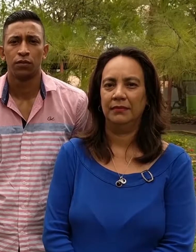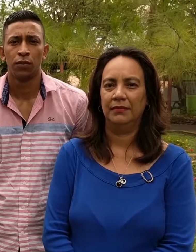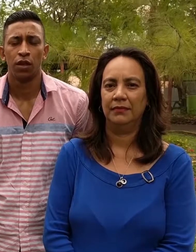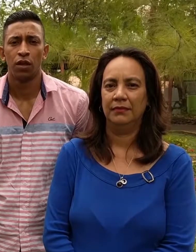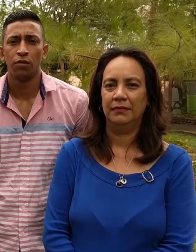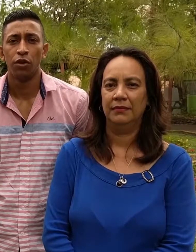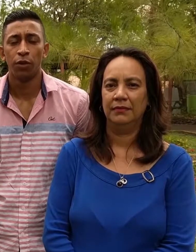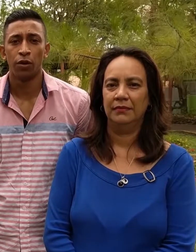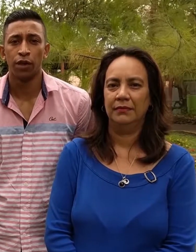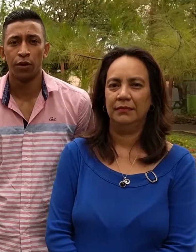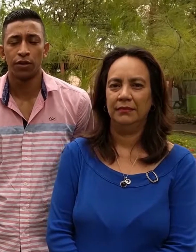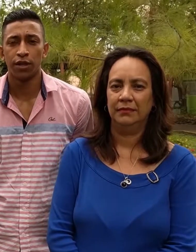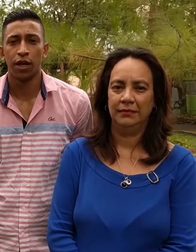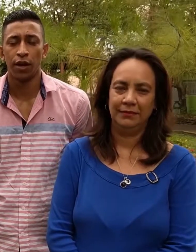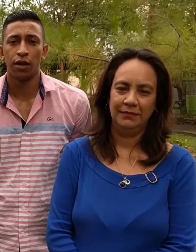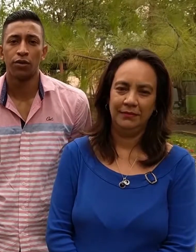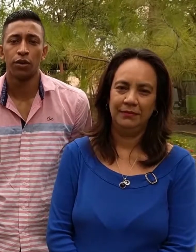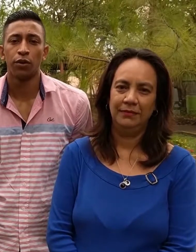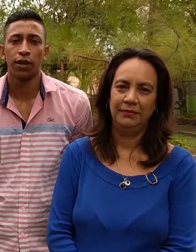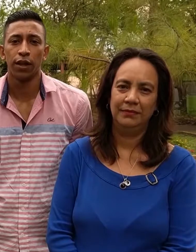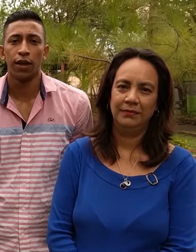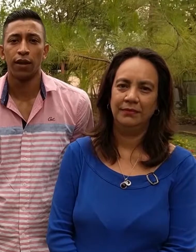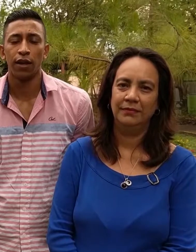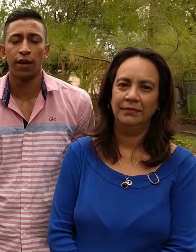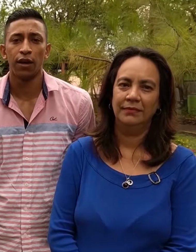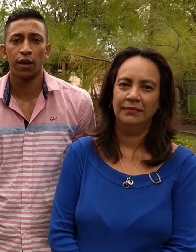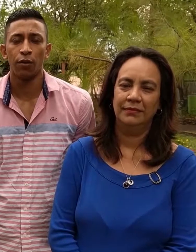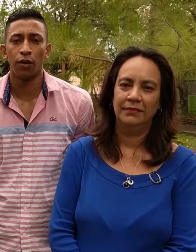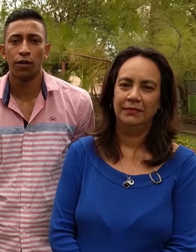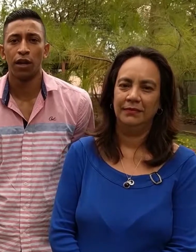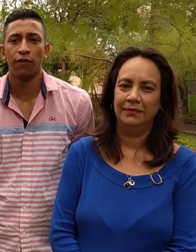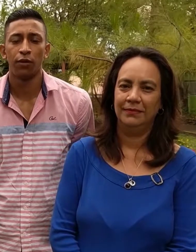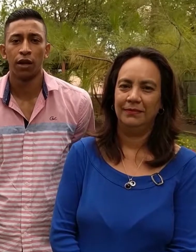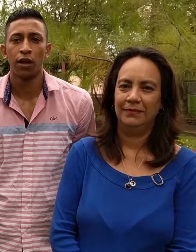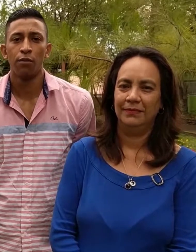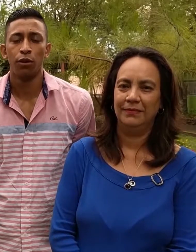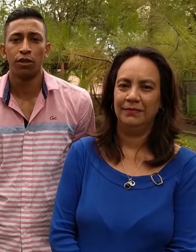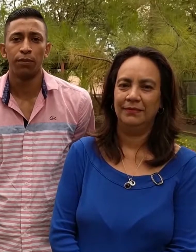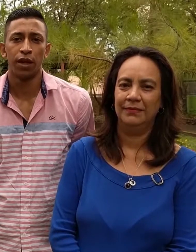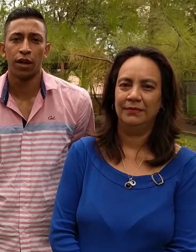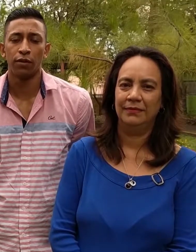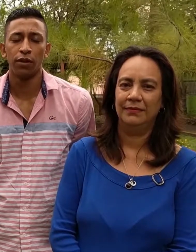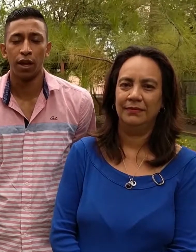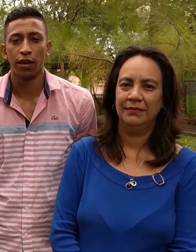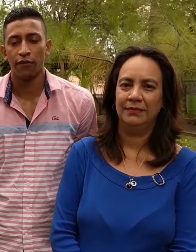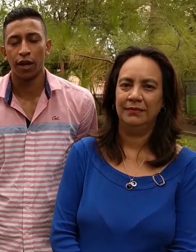[speaking spanish]